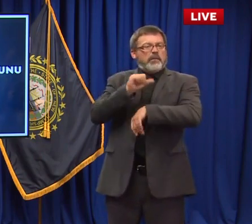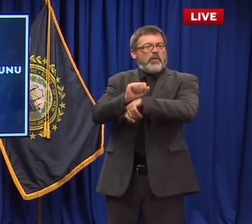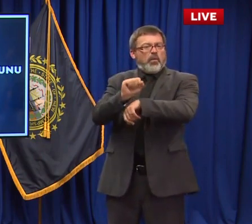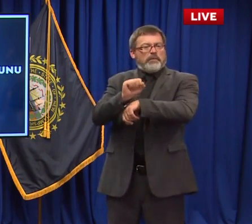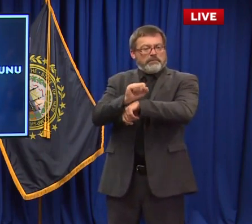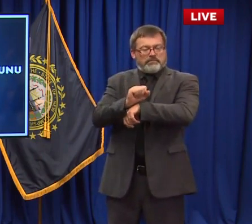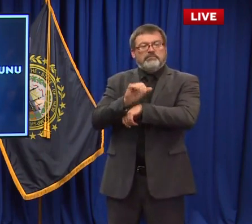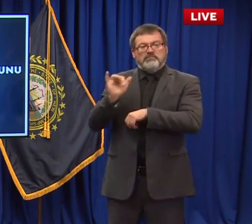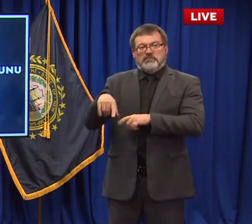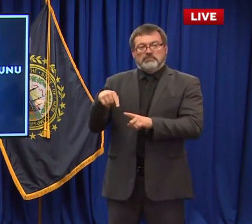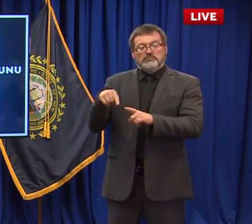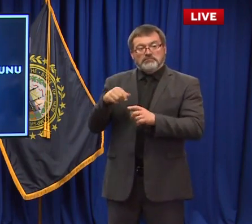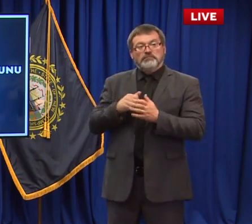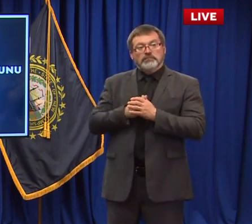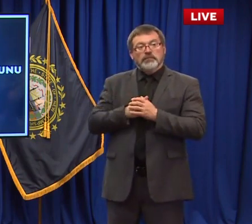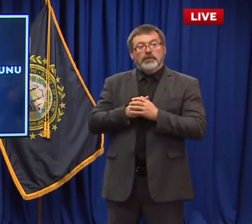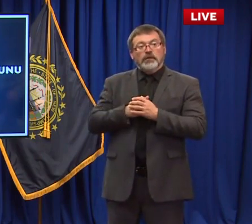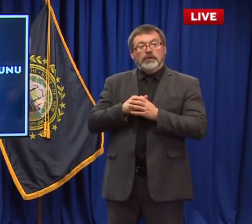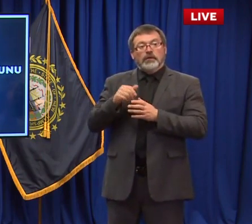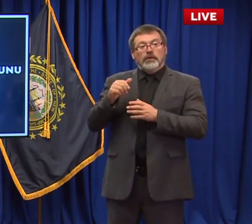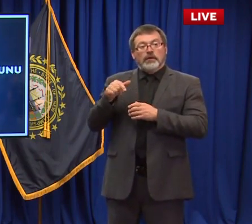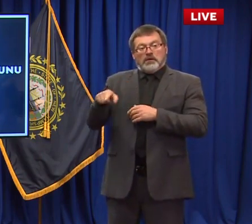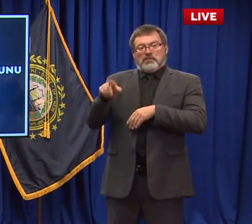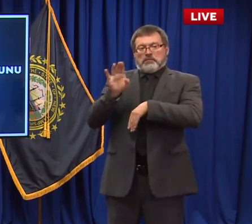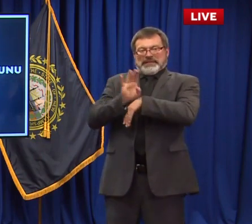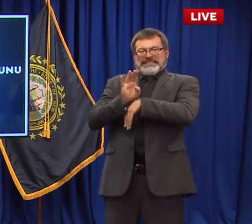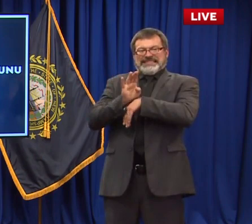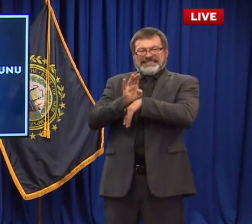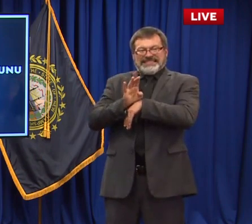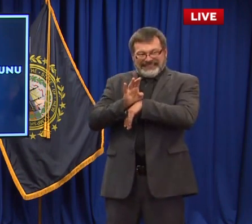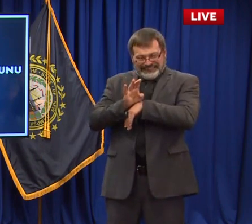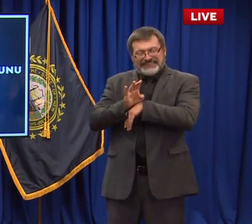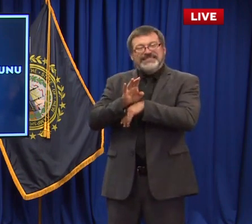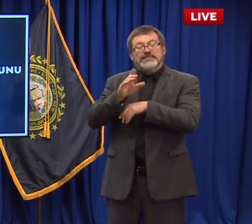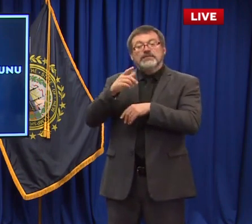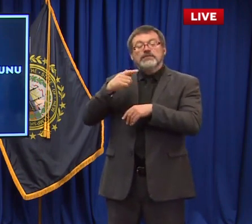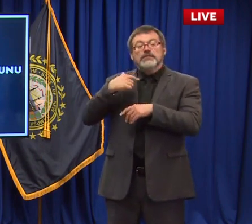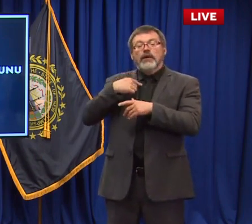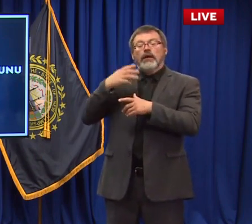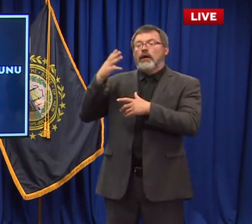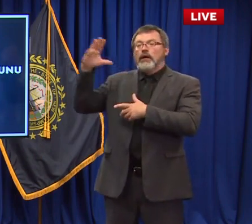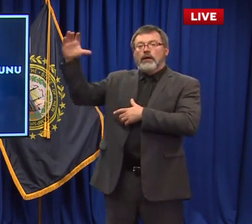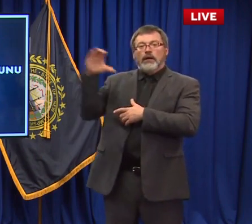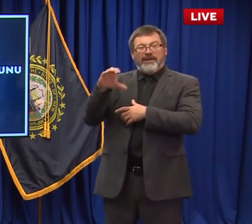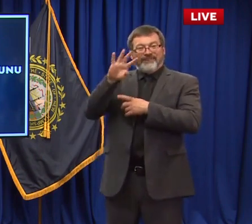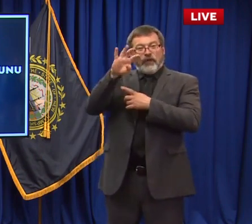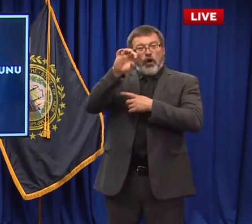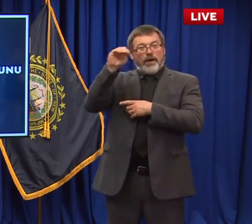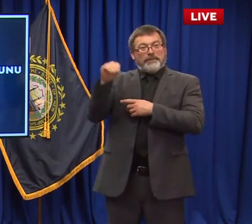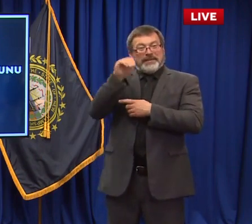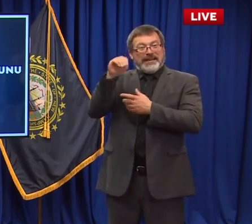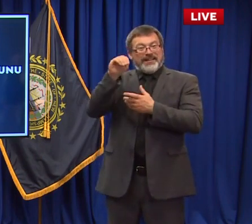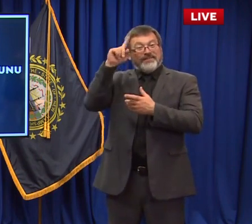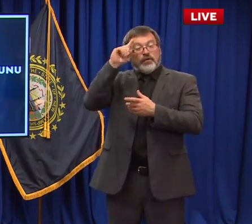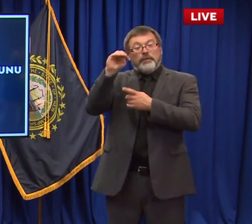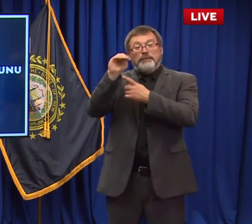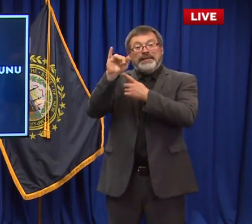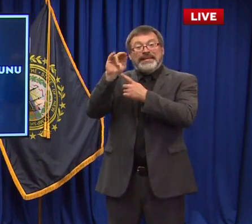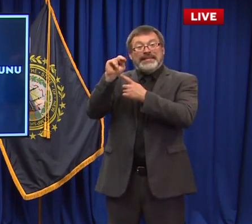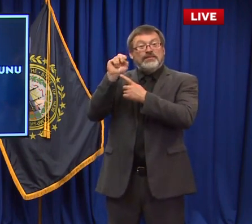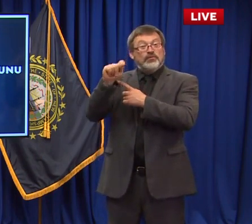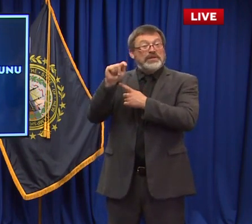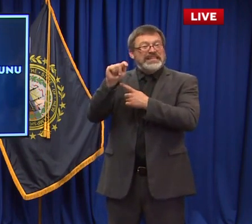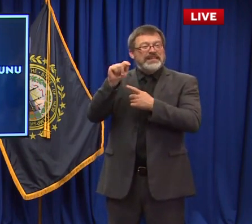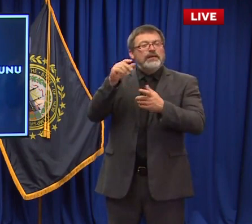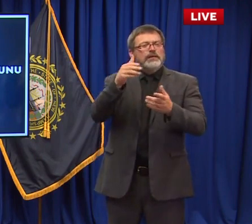THE SELF-EMPLOYMENT LIVELIHOOD FUND PROGRAM, WE CALL THE SELF PROGRAM, WHICH IS AN OFFSHOOT OF THE MAIN STREET RELIEF PROGRAM.